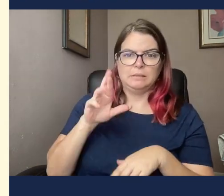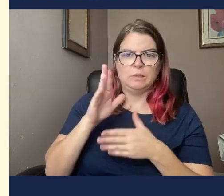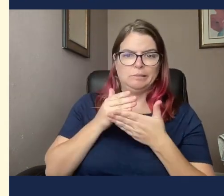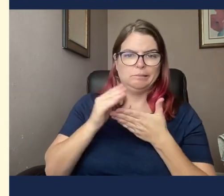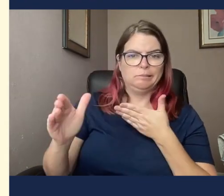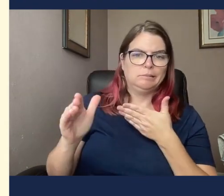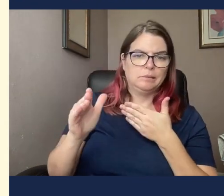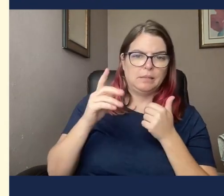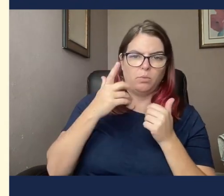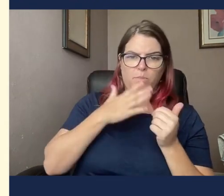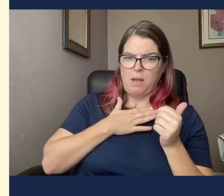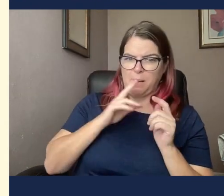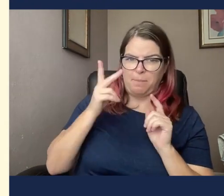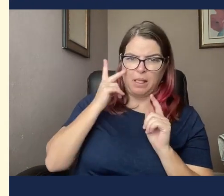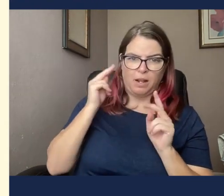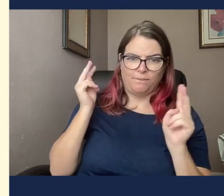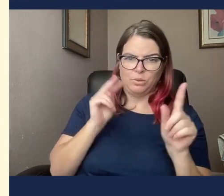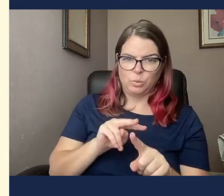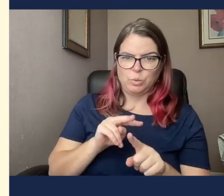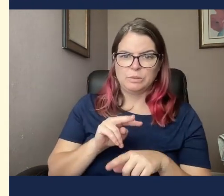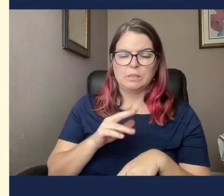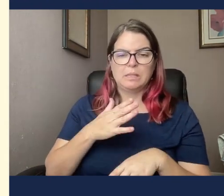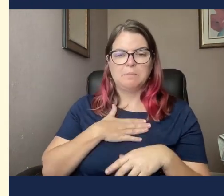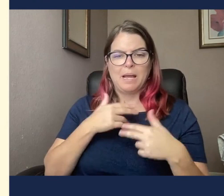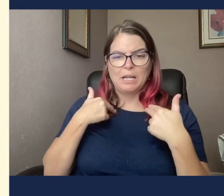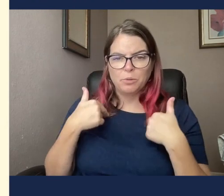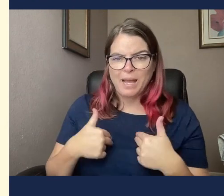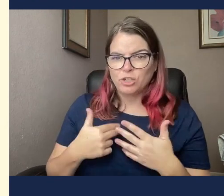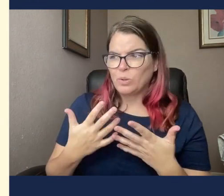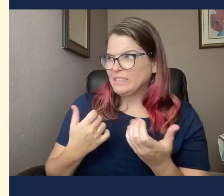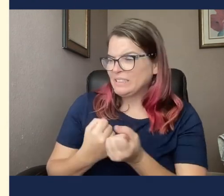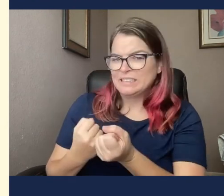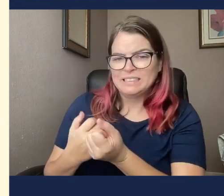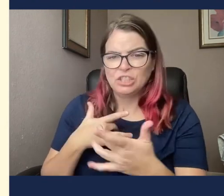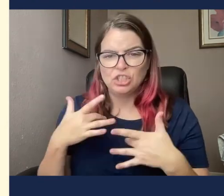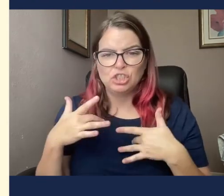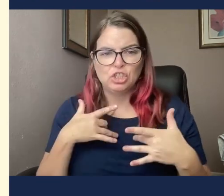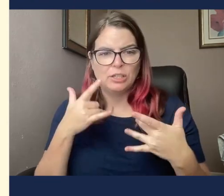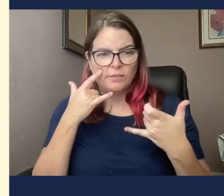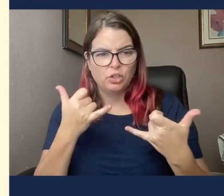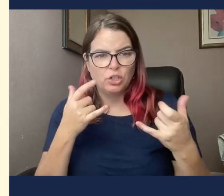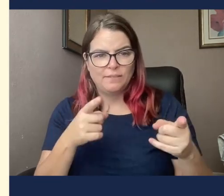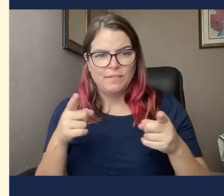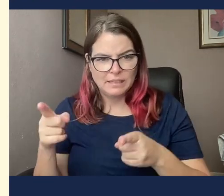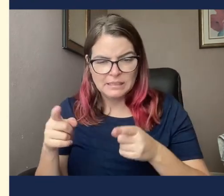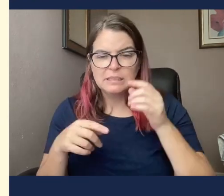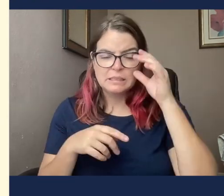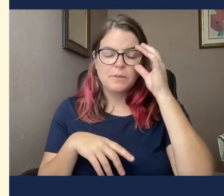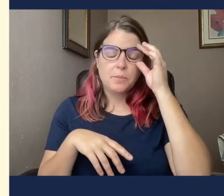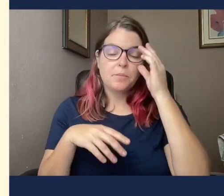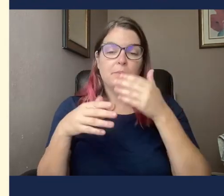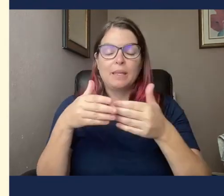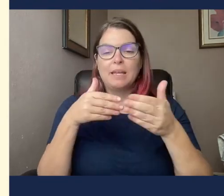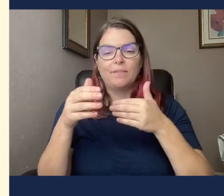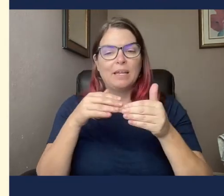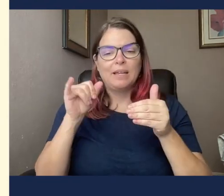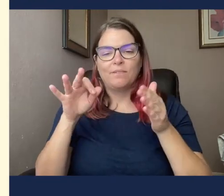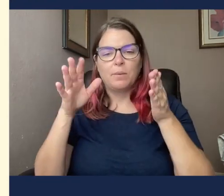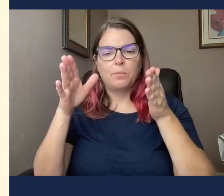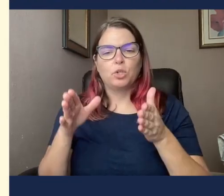potent is news coverage about wars the U.S. is involved in that demonize the enemy in order to drum up support for our wars